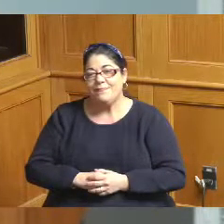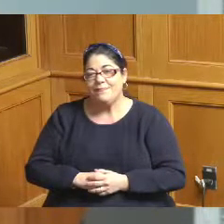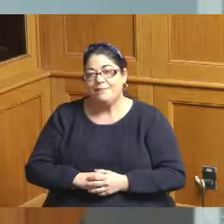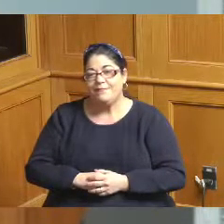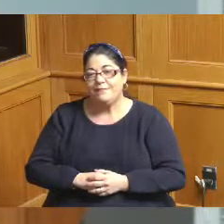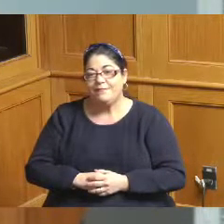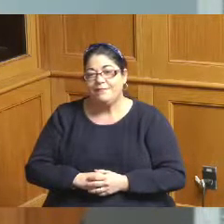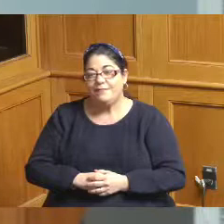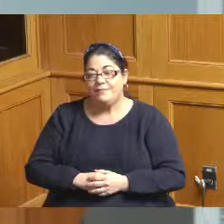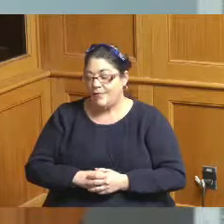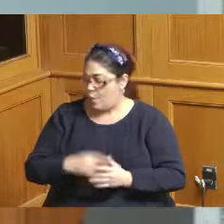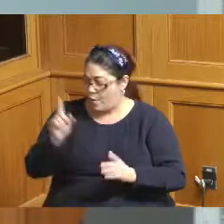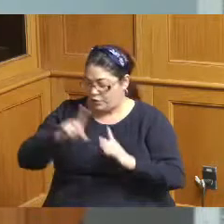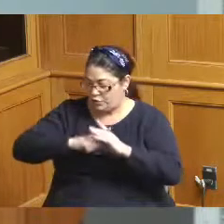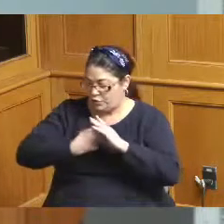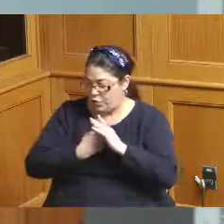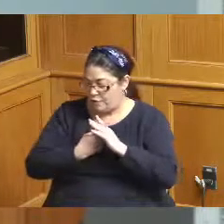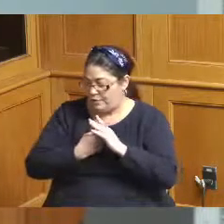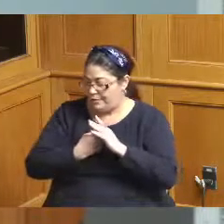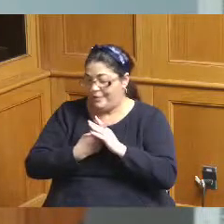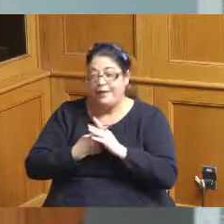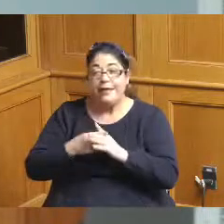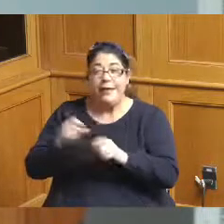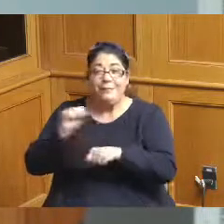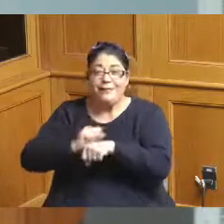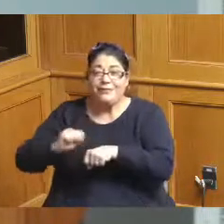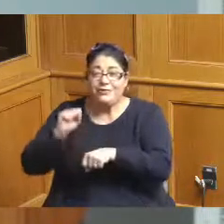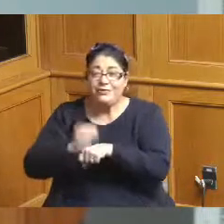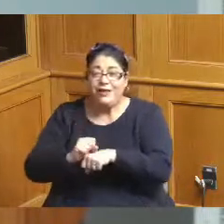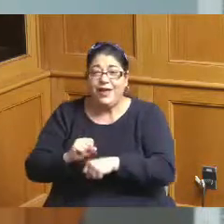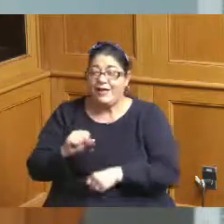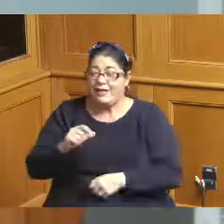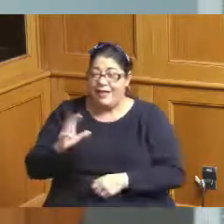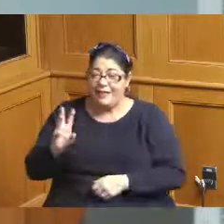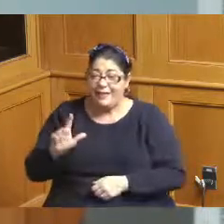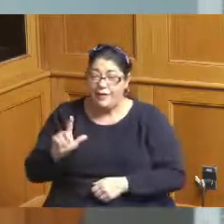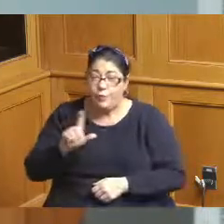I don't know where to start the material price the labor prices from what we are hearing are